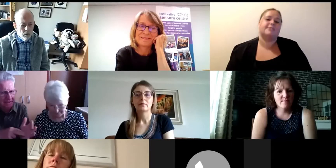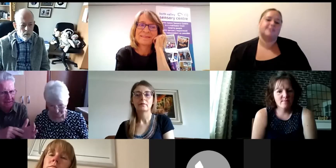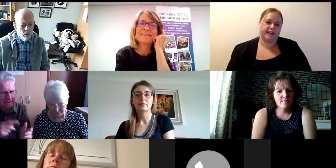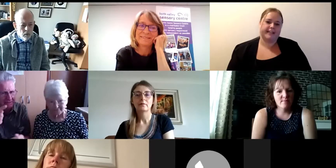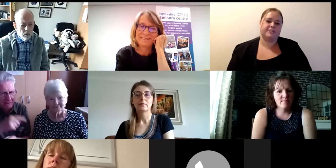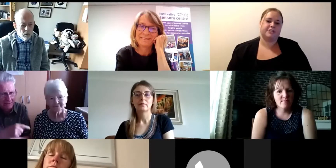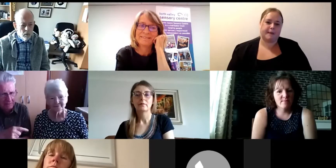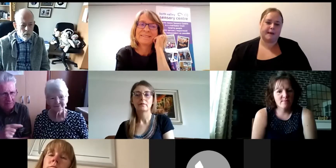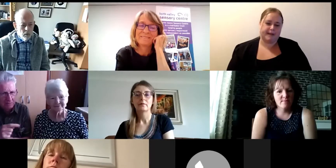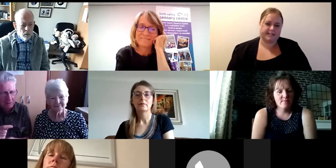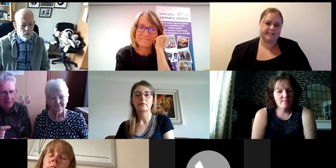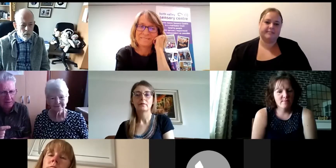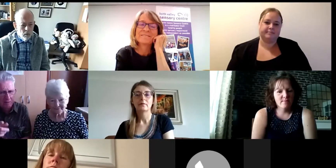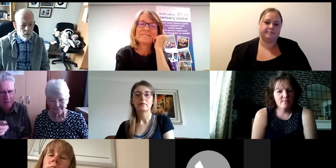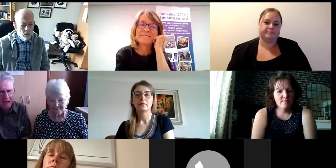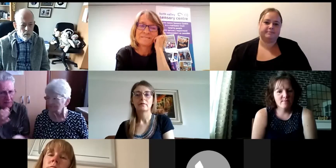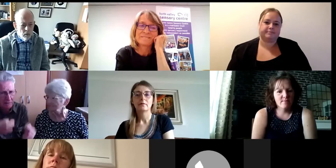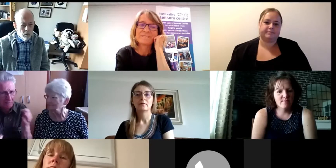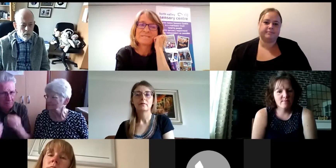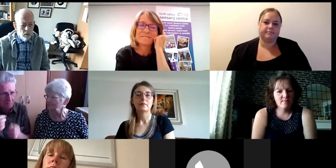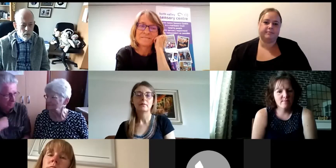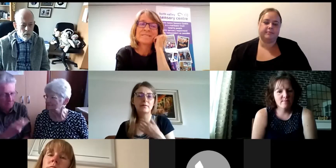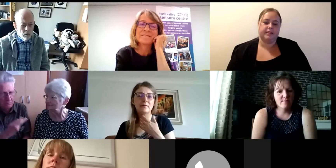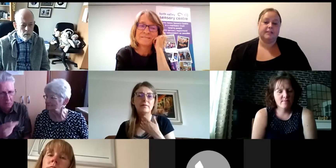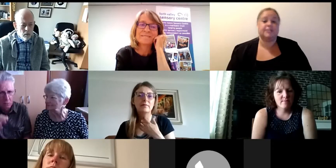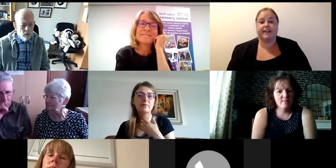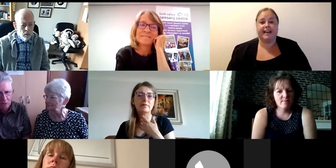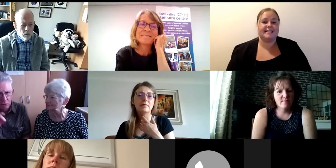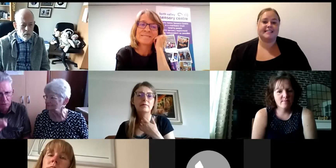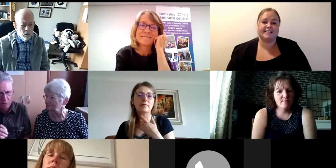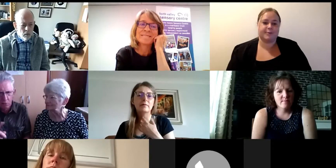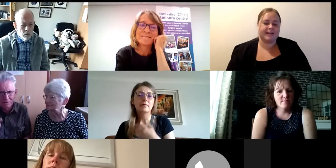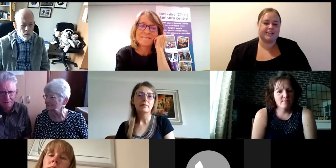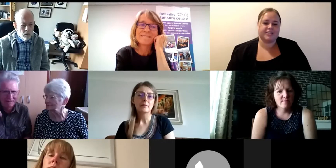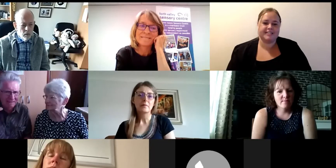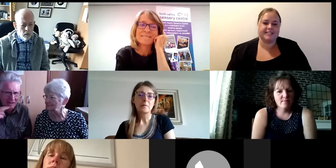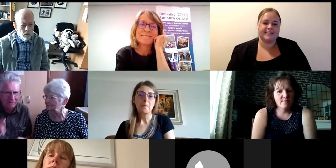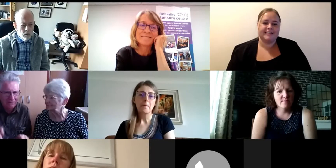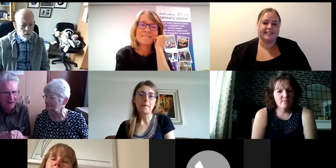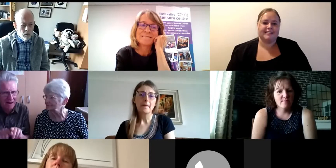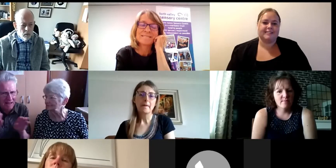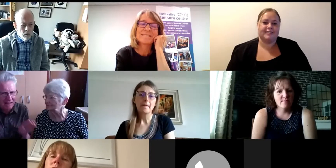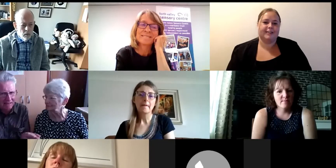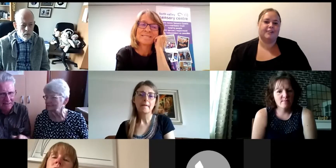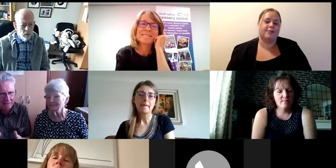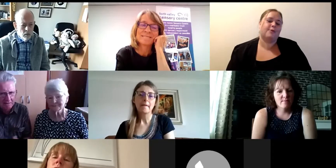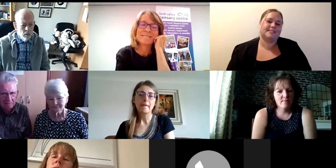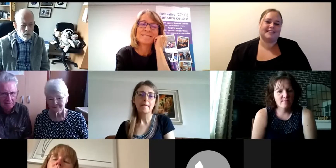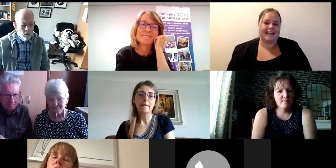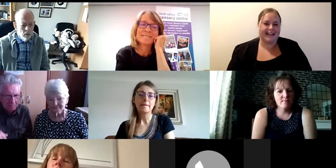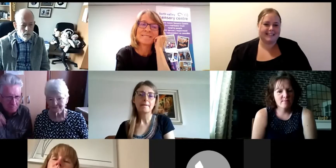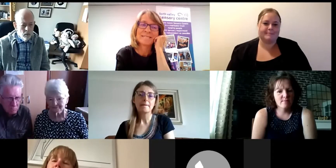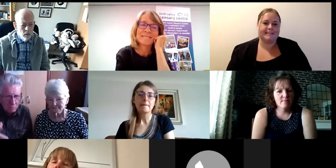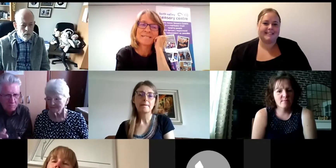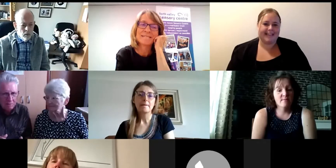arranged by Martin. So they asked us questions What's it like to be deaf?